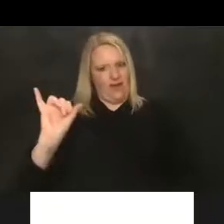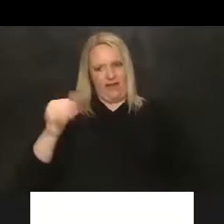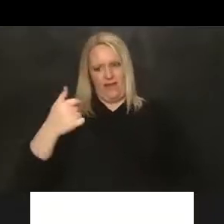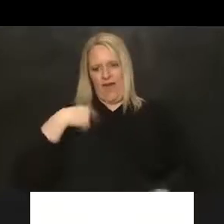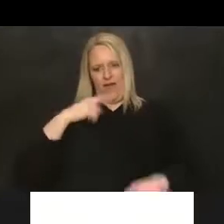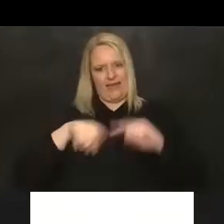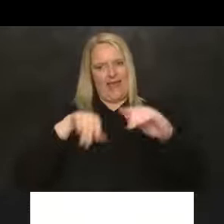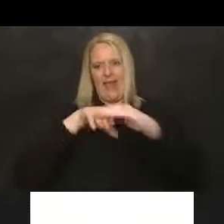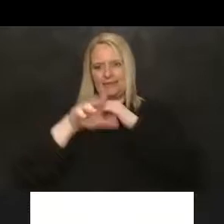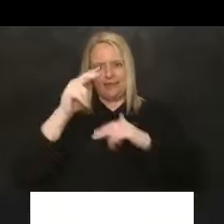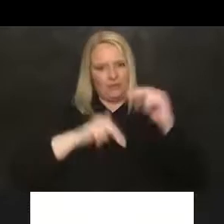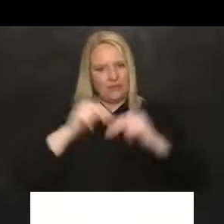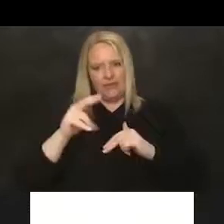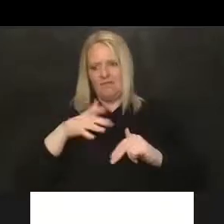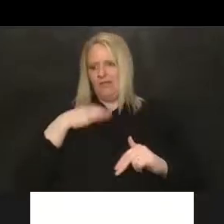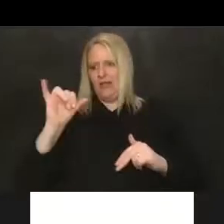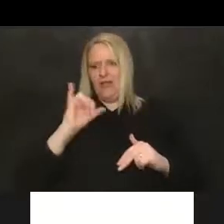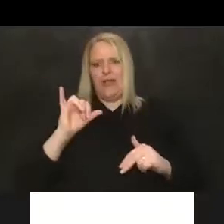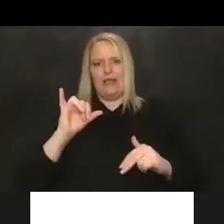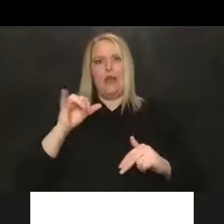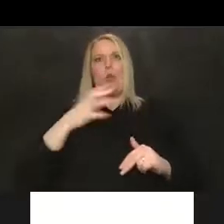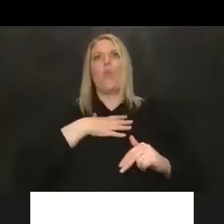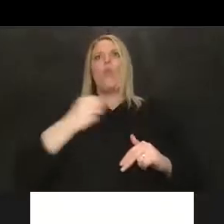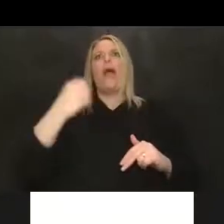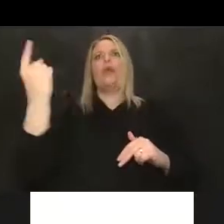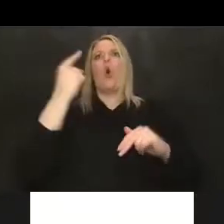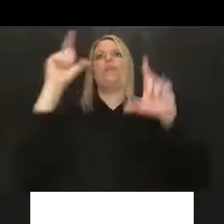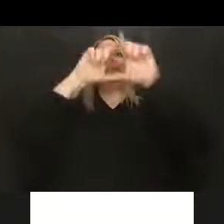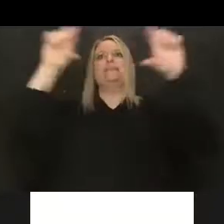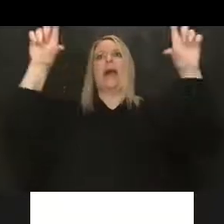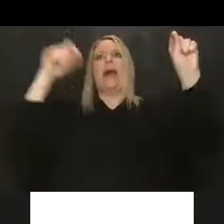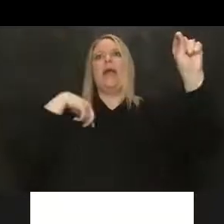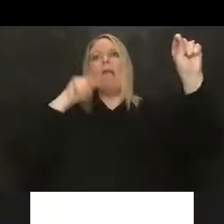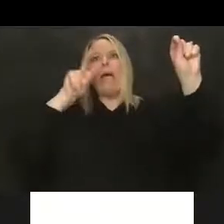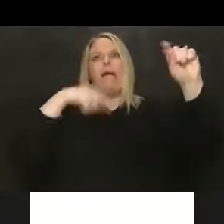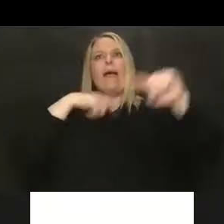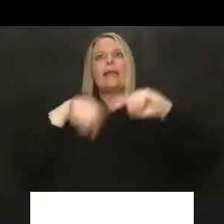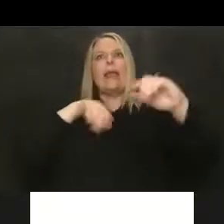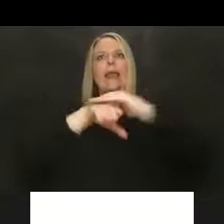it felt like there was a huge "whites only" sign, or "colored entrance over here" so that became,